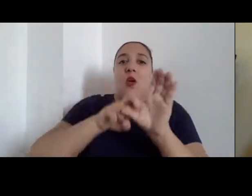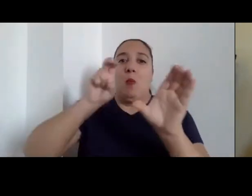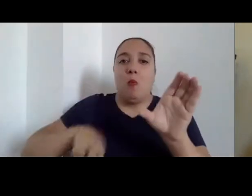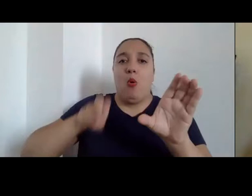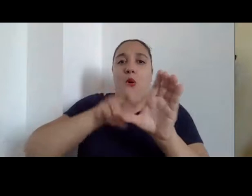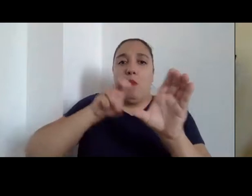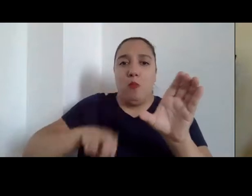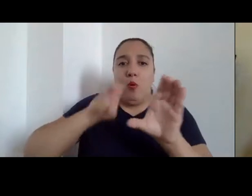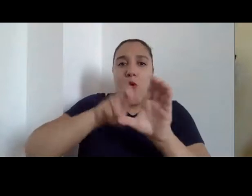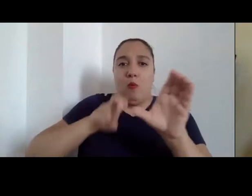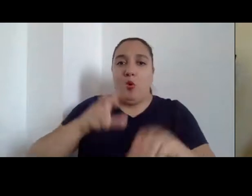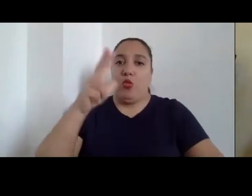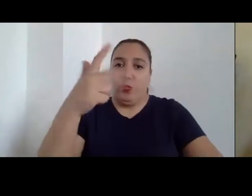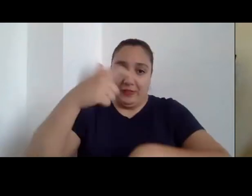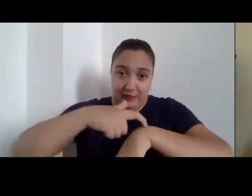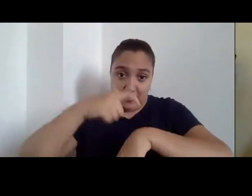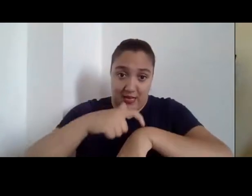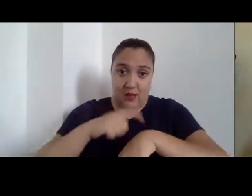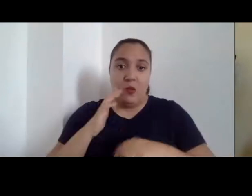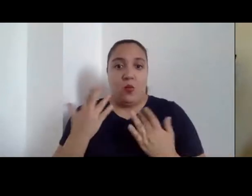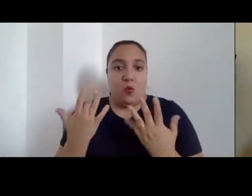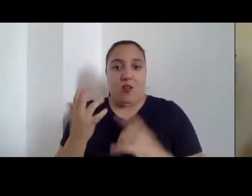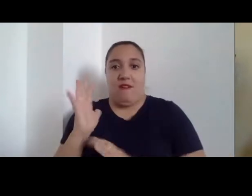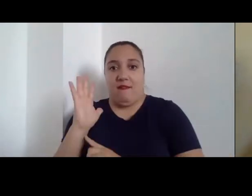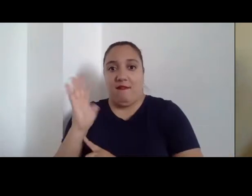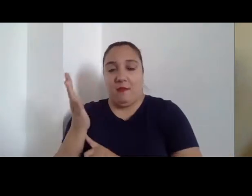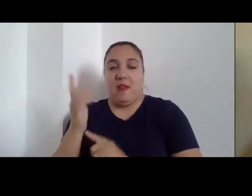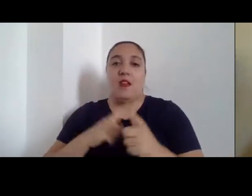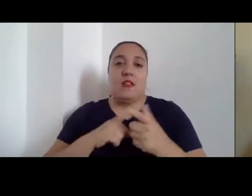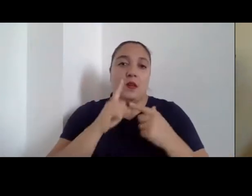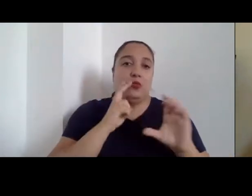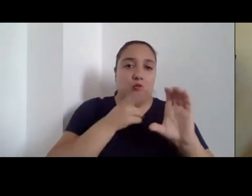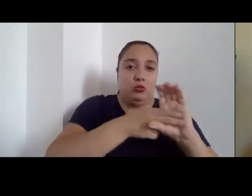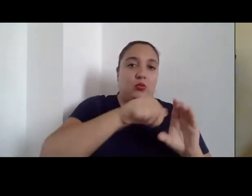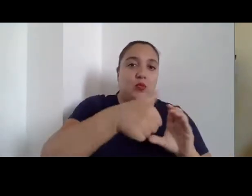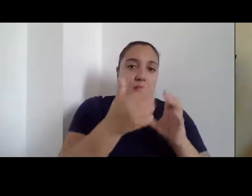five minutes here on Facebook live. Lastly, to help us amplify the conversations,